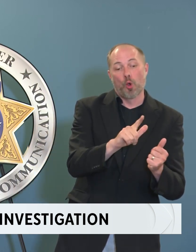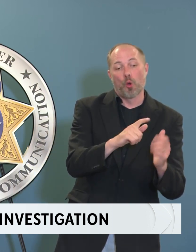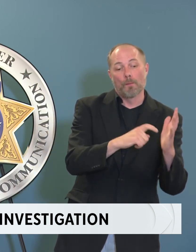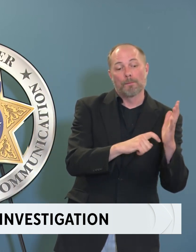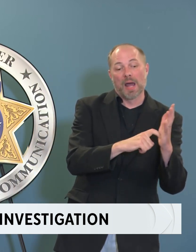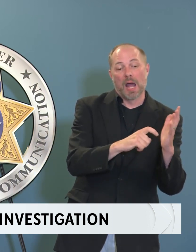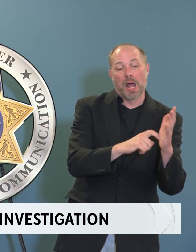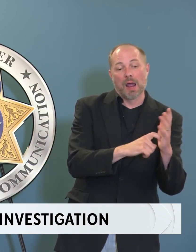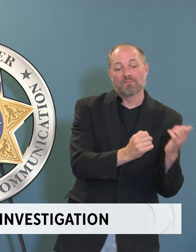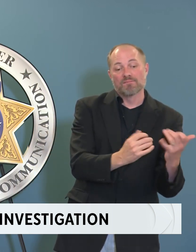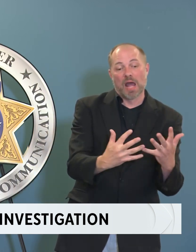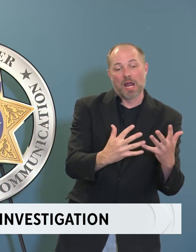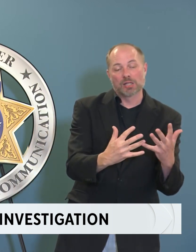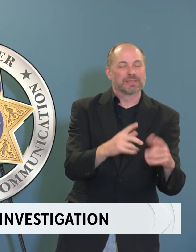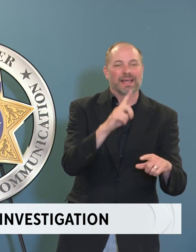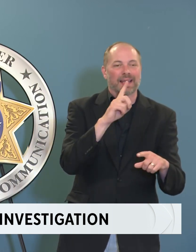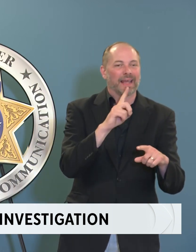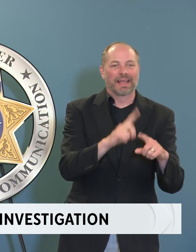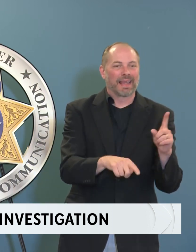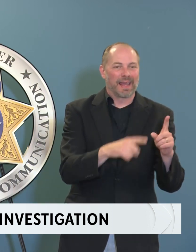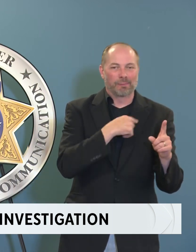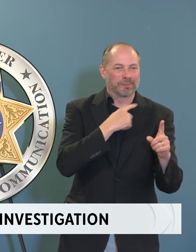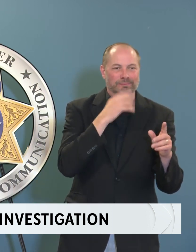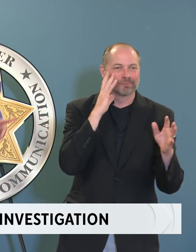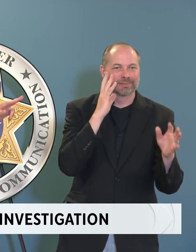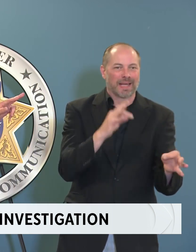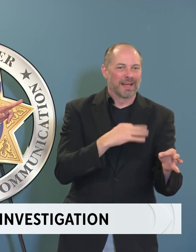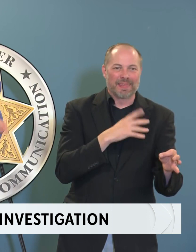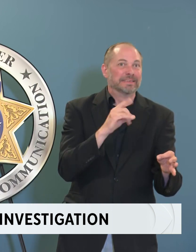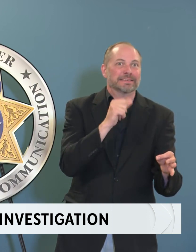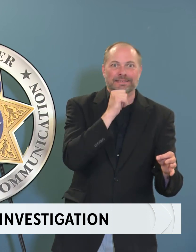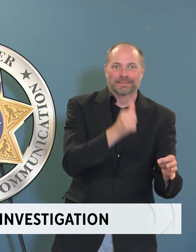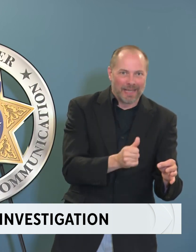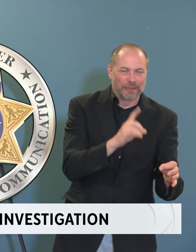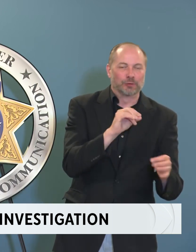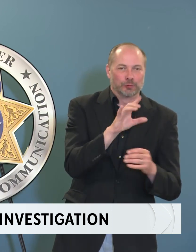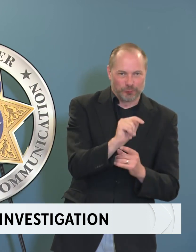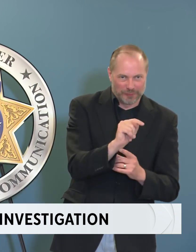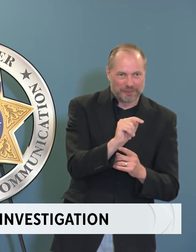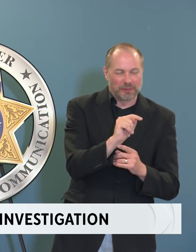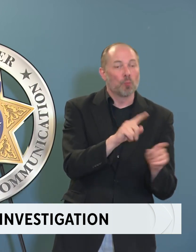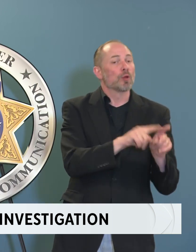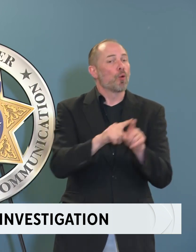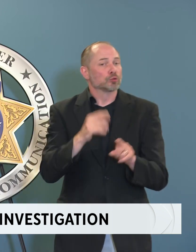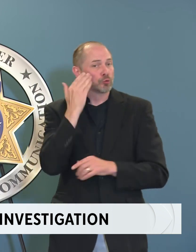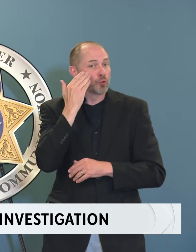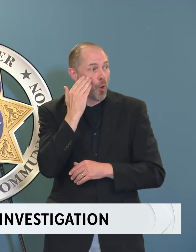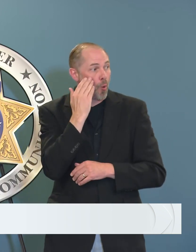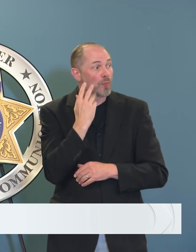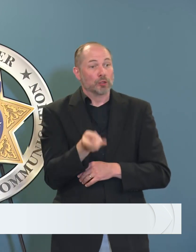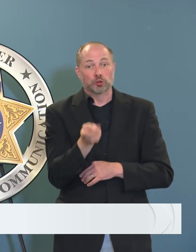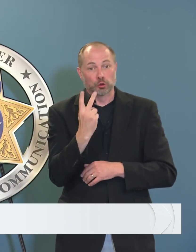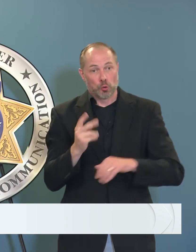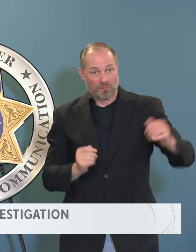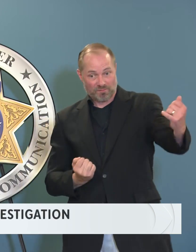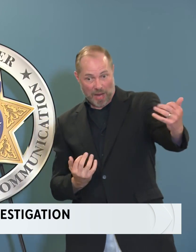PROBABLE CAUSE OF THE SECOND FIRE, THE UNDERGROUND COOL MINE FIRES CANNOT BE COMPLETELY